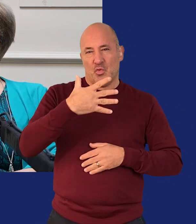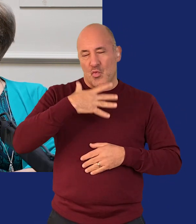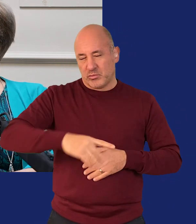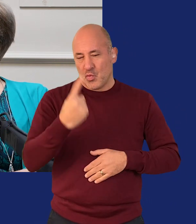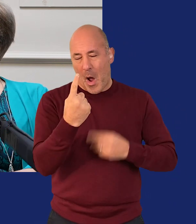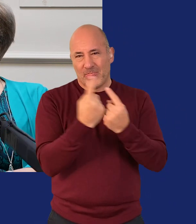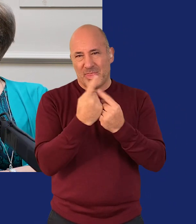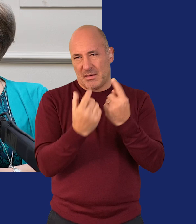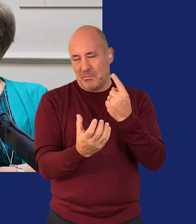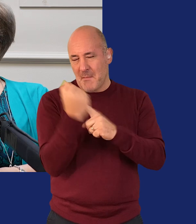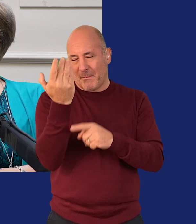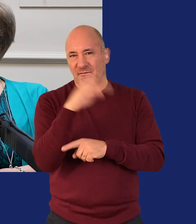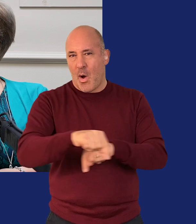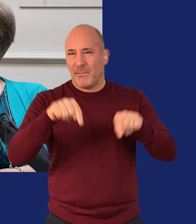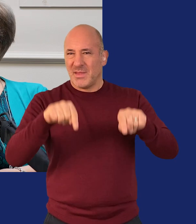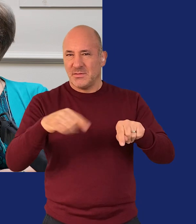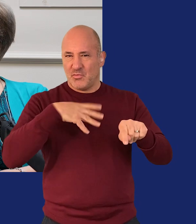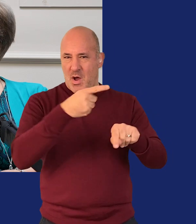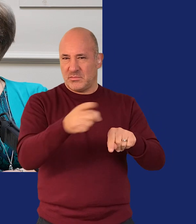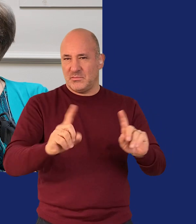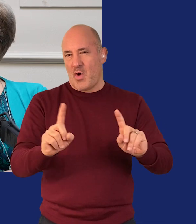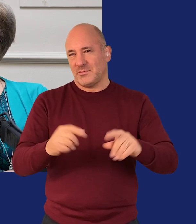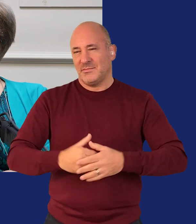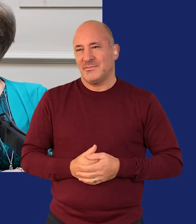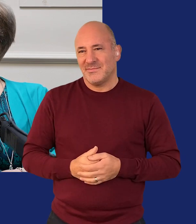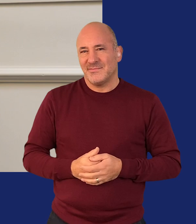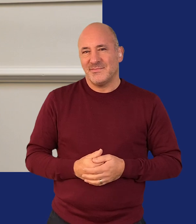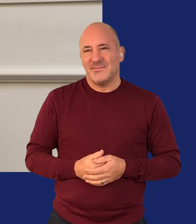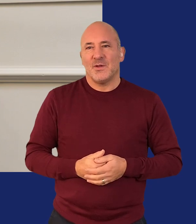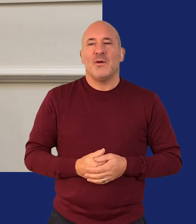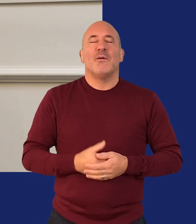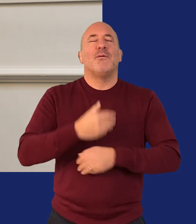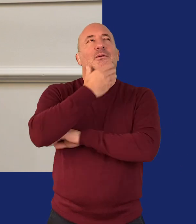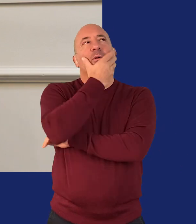love to get from doing this podcast? Ooh. Okay.